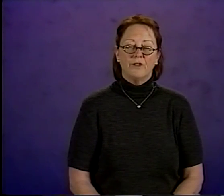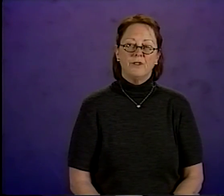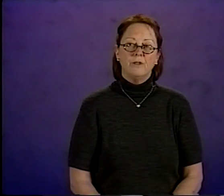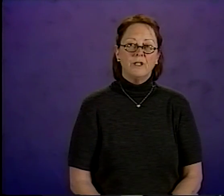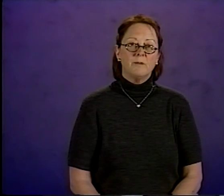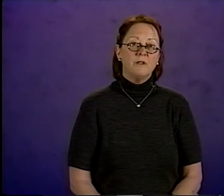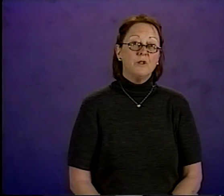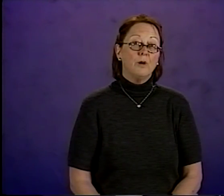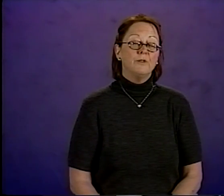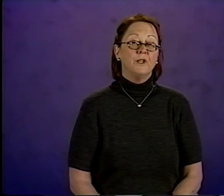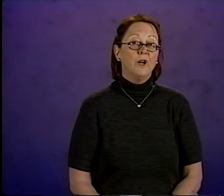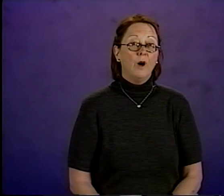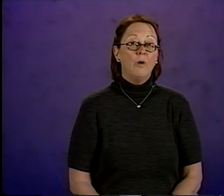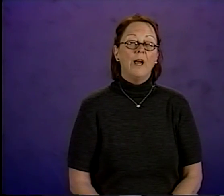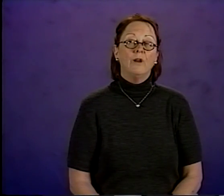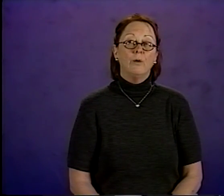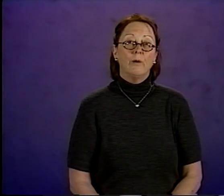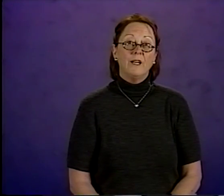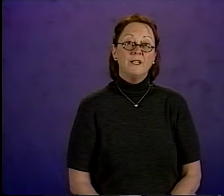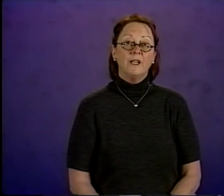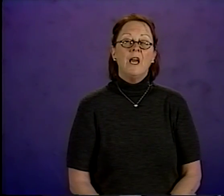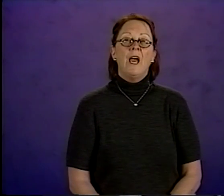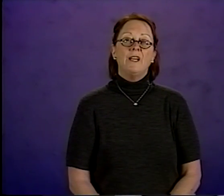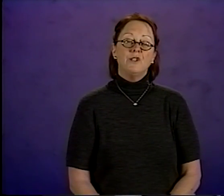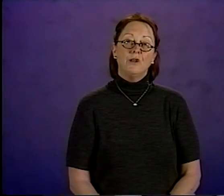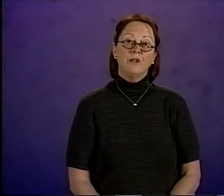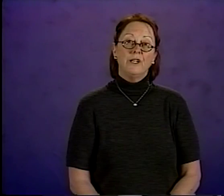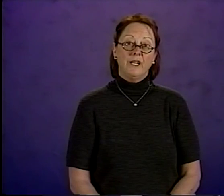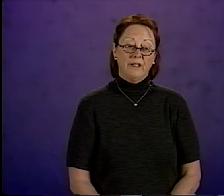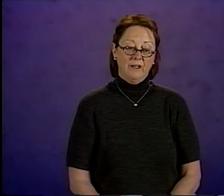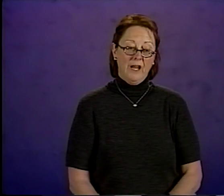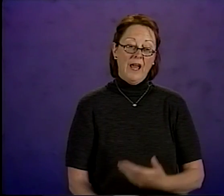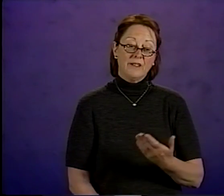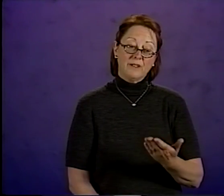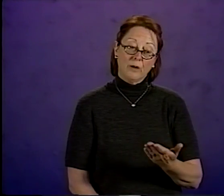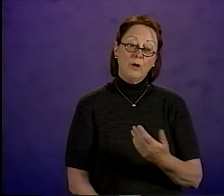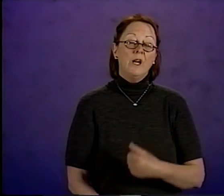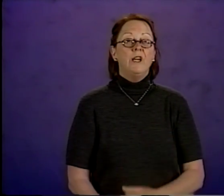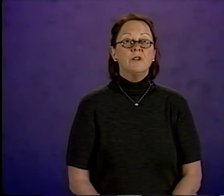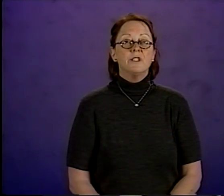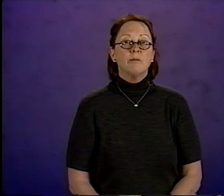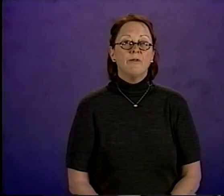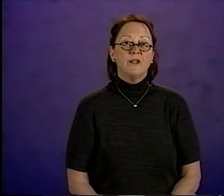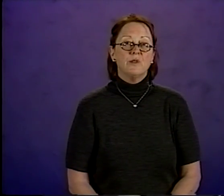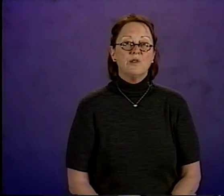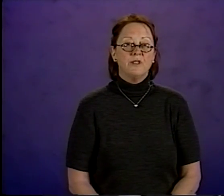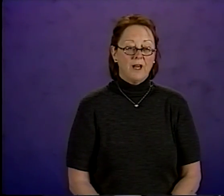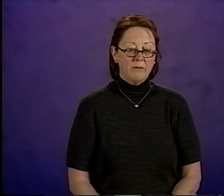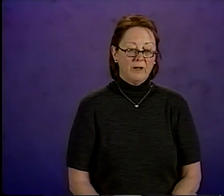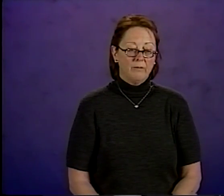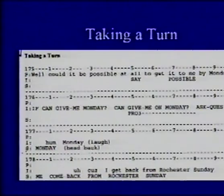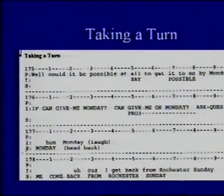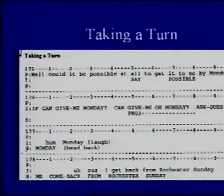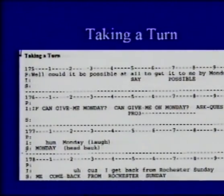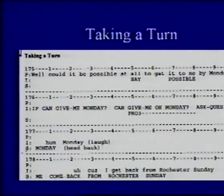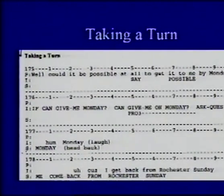the student has been told to go and correct it and turn it in. And so here's the professors statement, "Well